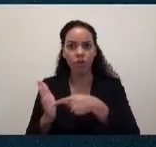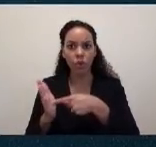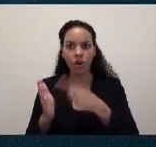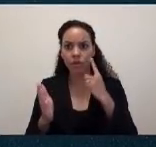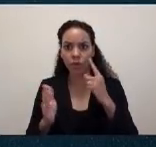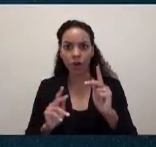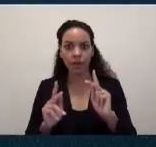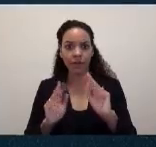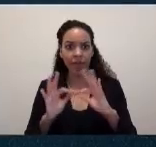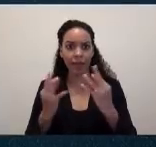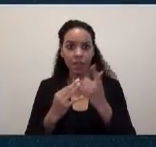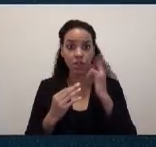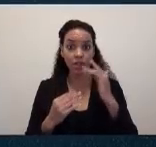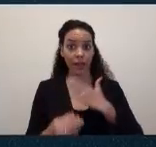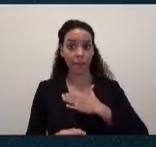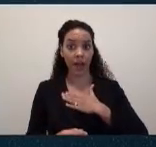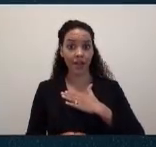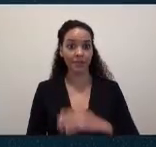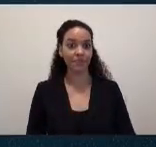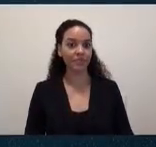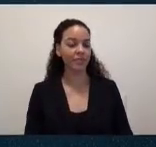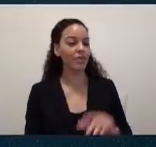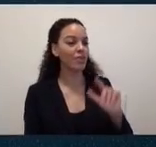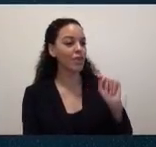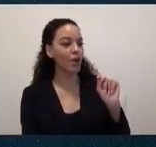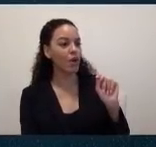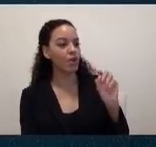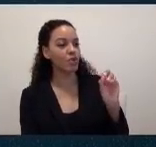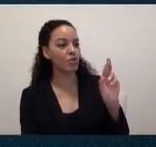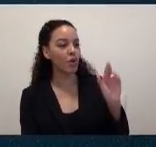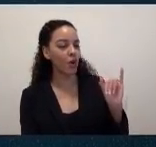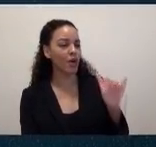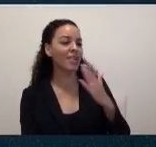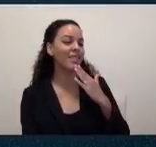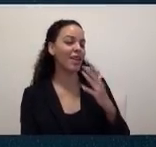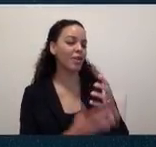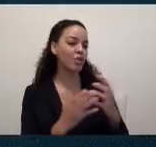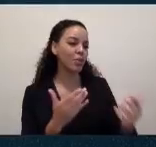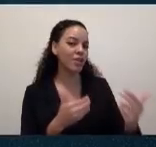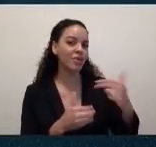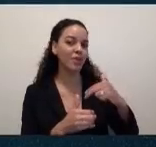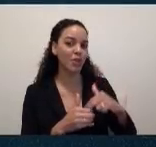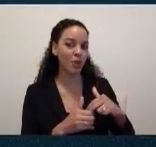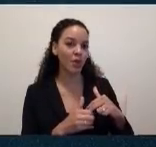The Vice President: Tori, first of all, thank you for being a part of this, and for your voice and the courage of your voice